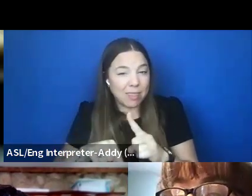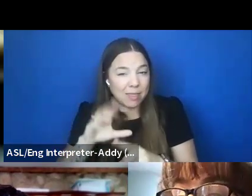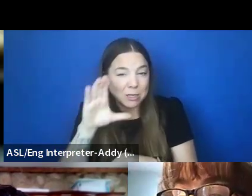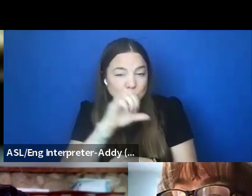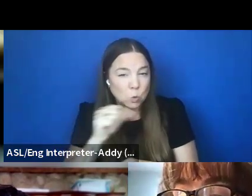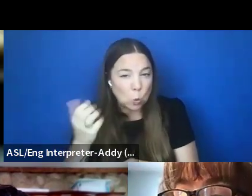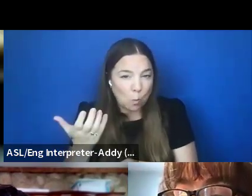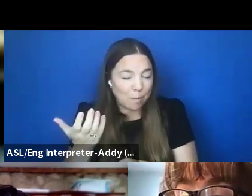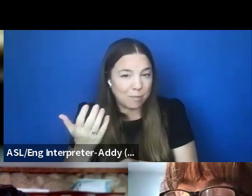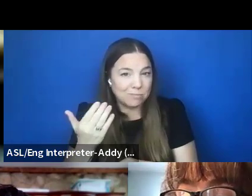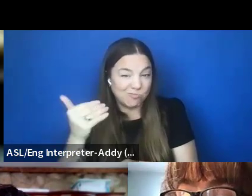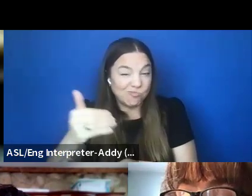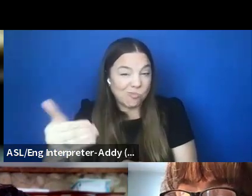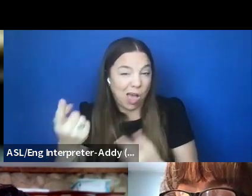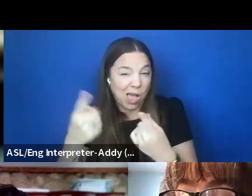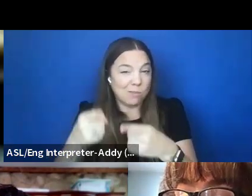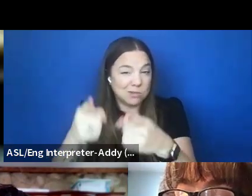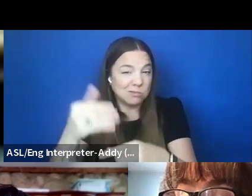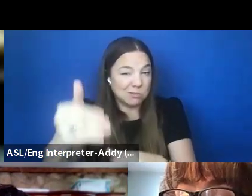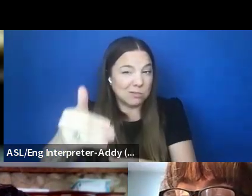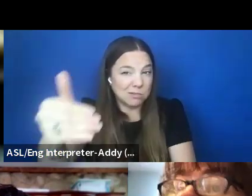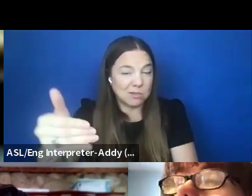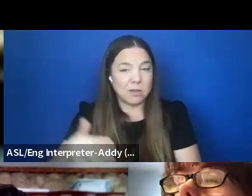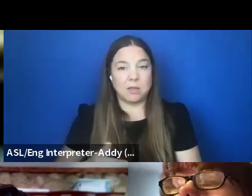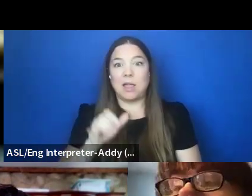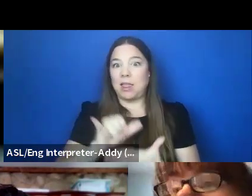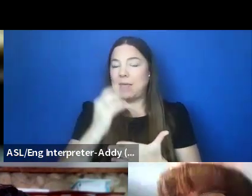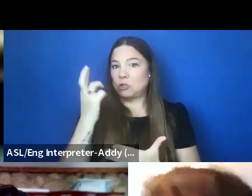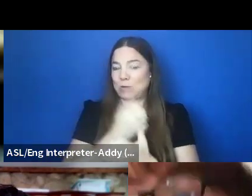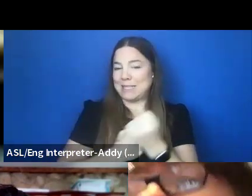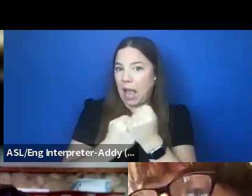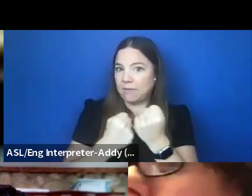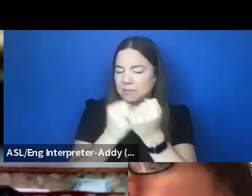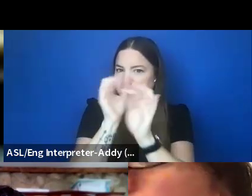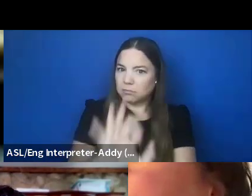Don Dew: And it Don Dew: that's where advocacy needs to come Don Dew: from